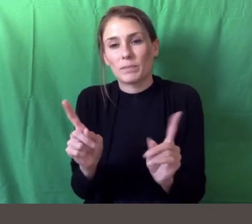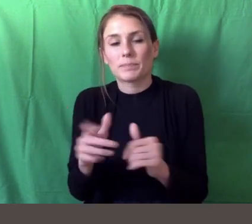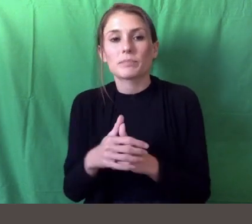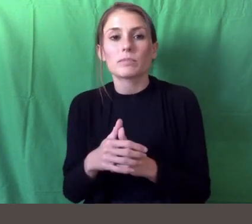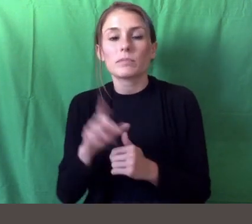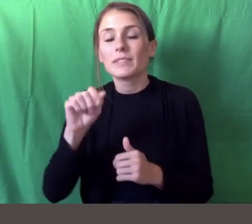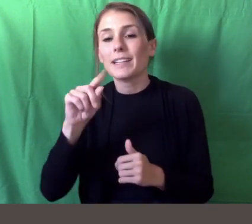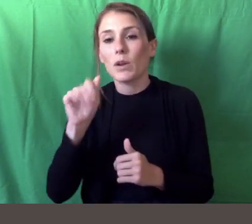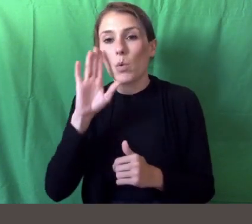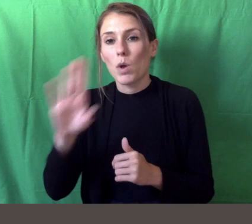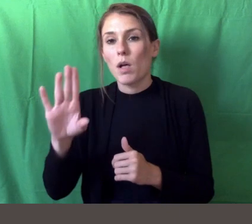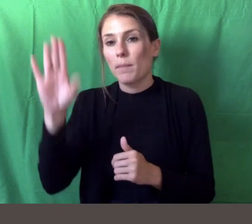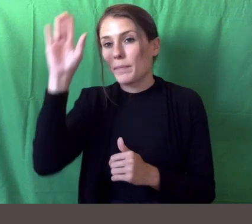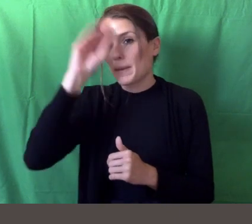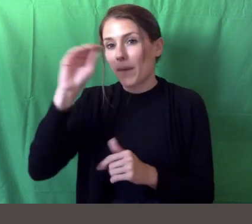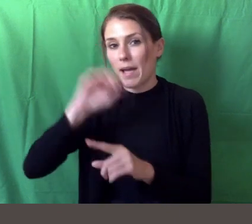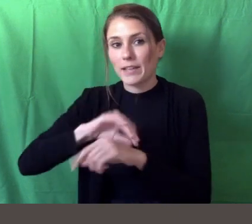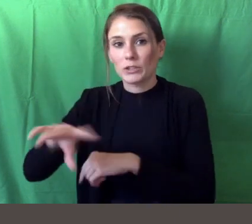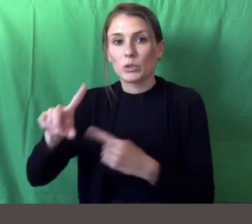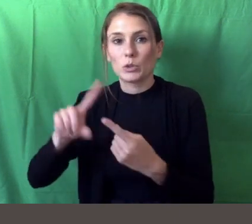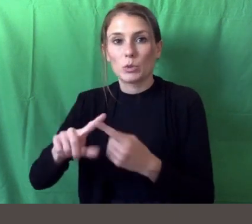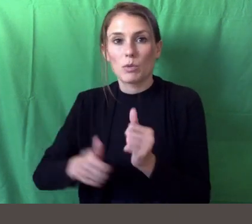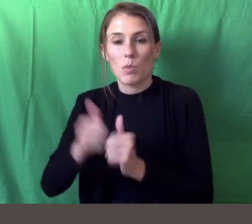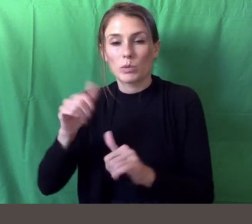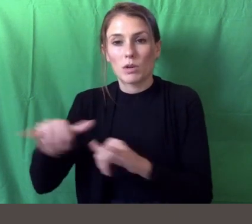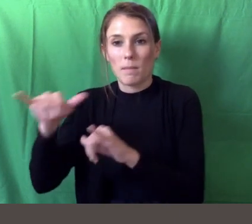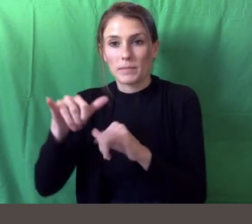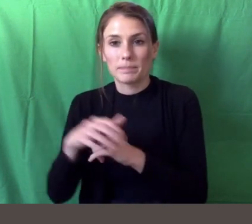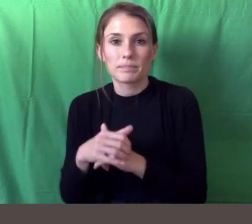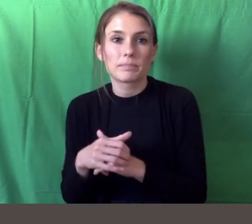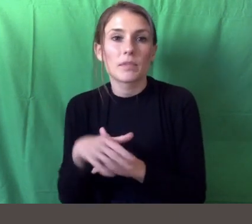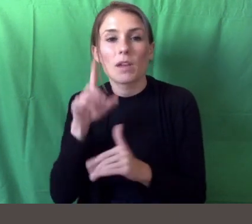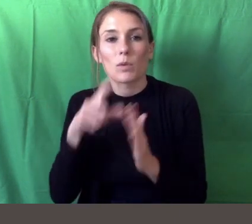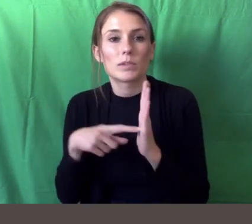And of course, the data will be biased towards the most common values.